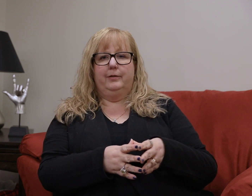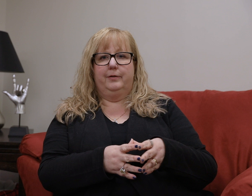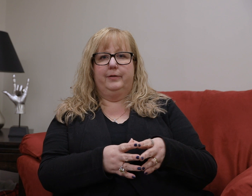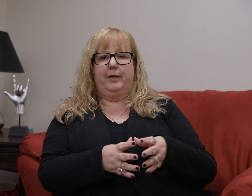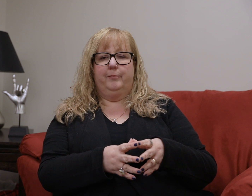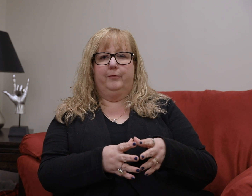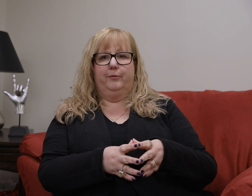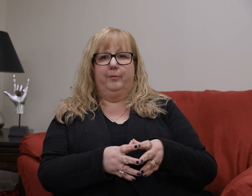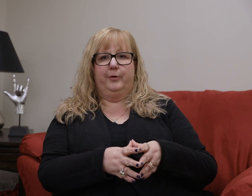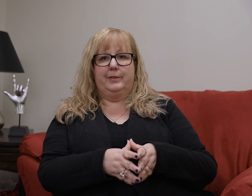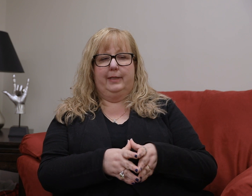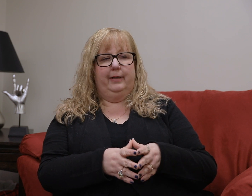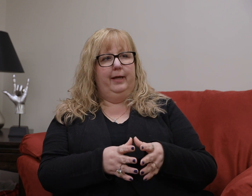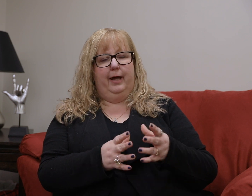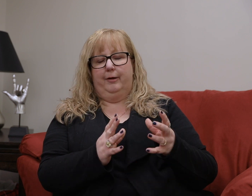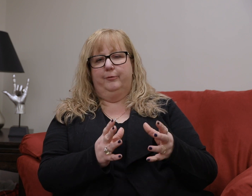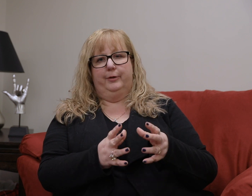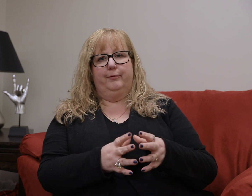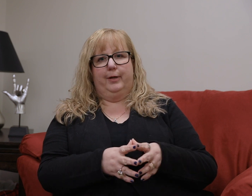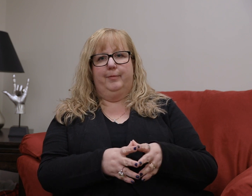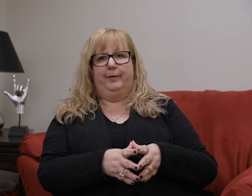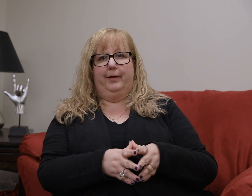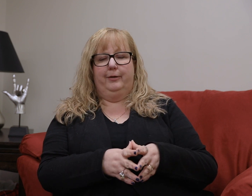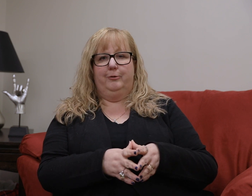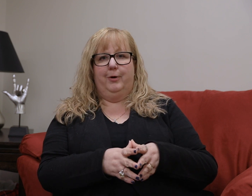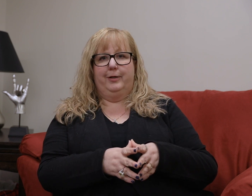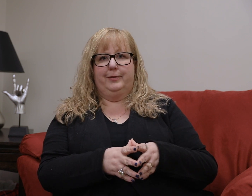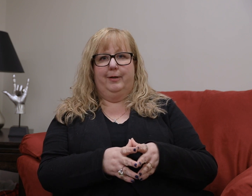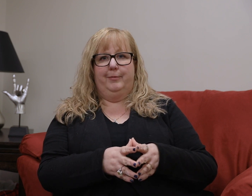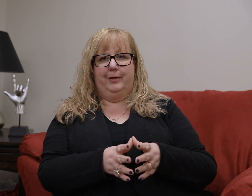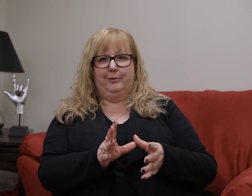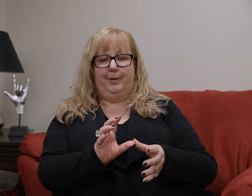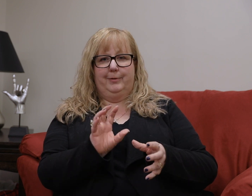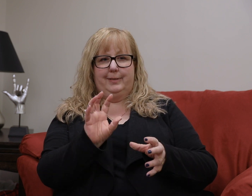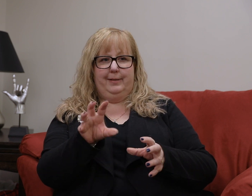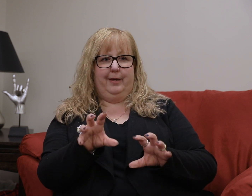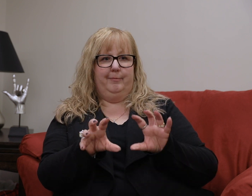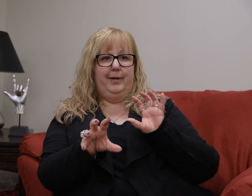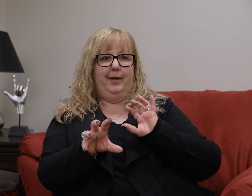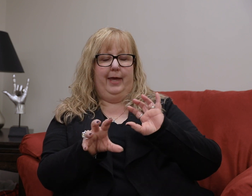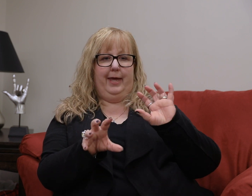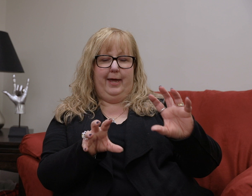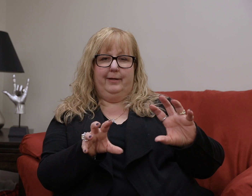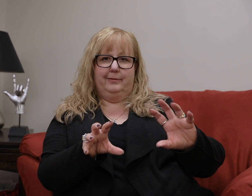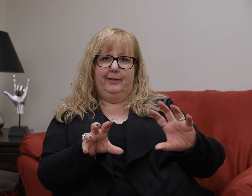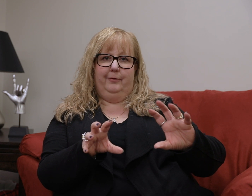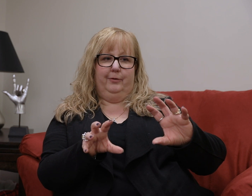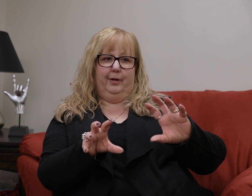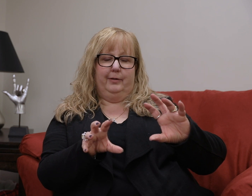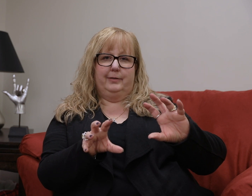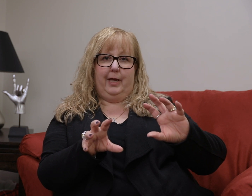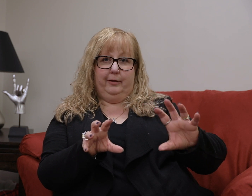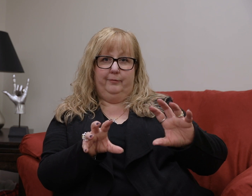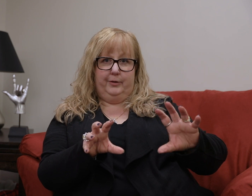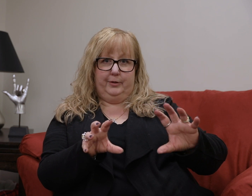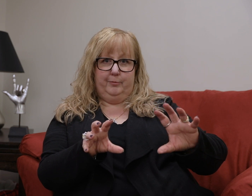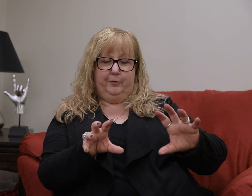And I really recommend that you watch them because you'll be able to see them and the television performance at the same time.